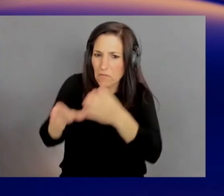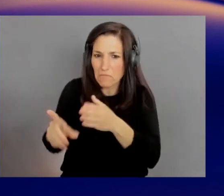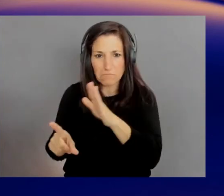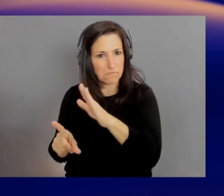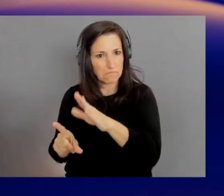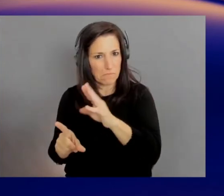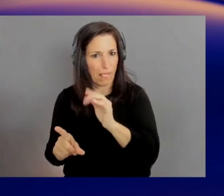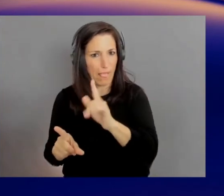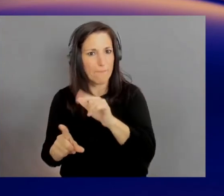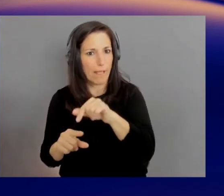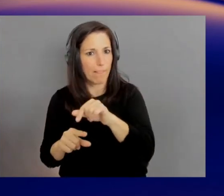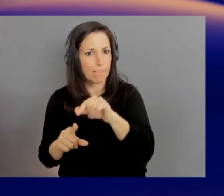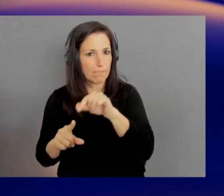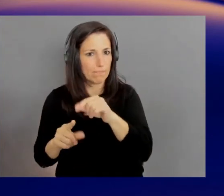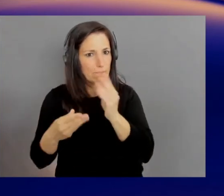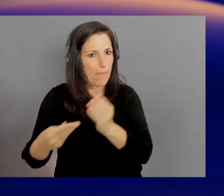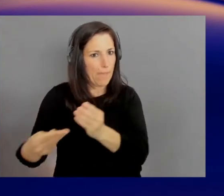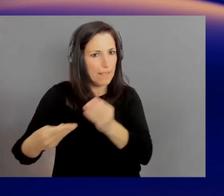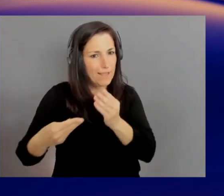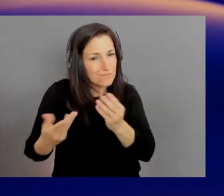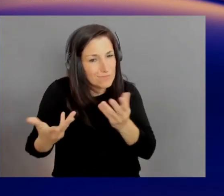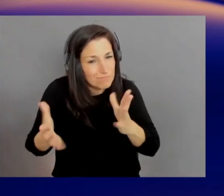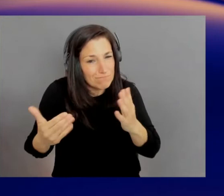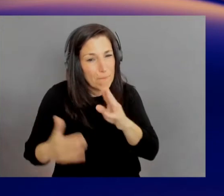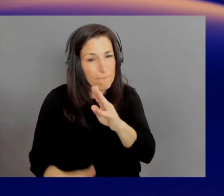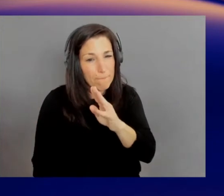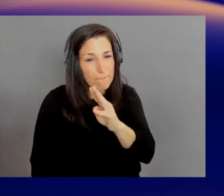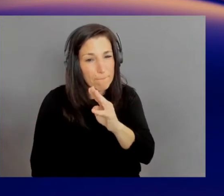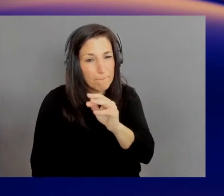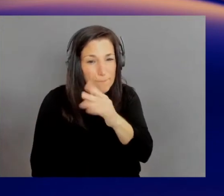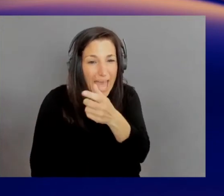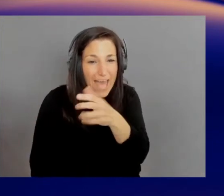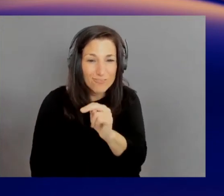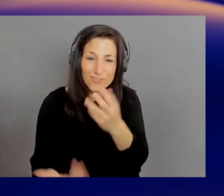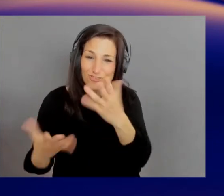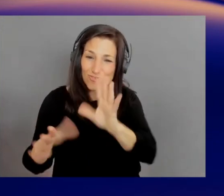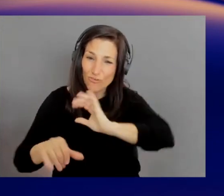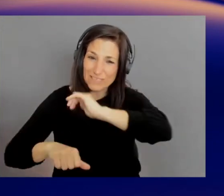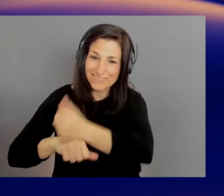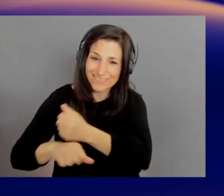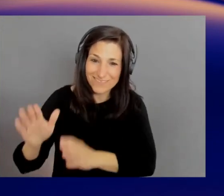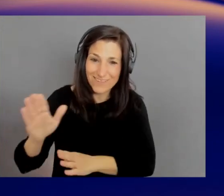already developed and did SageMaker studio take that you know, path forward?